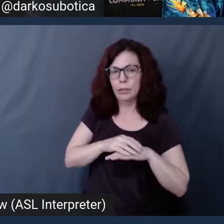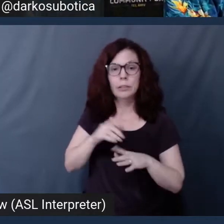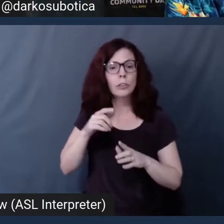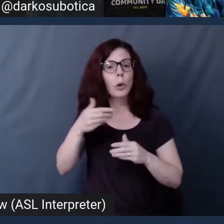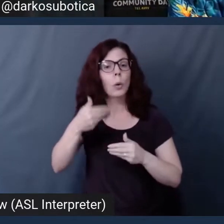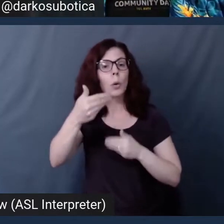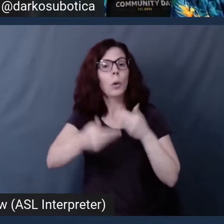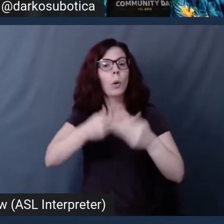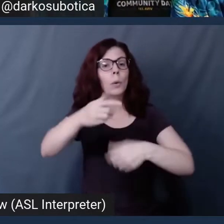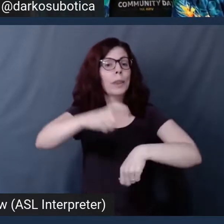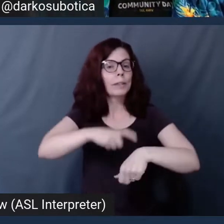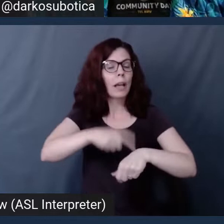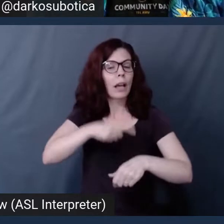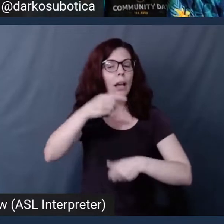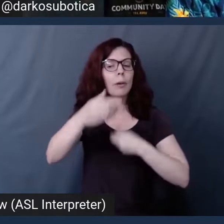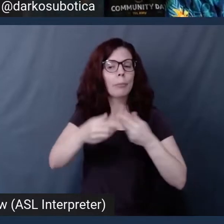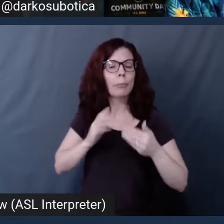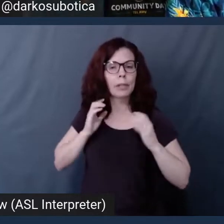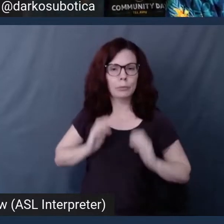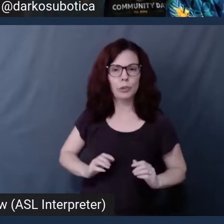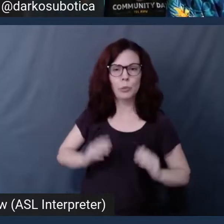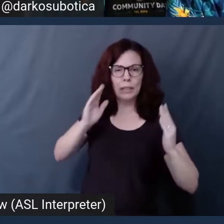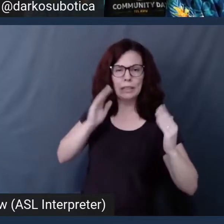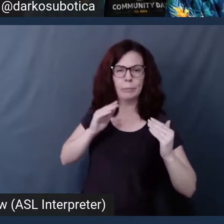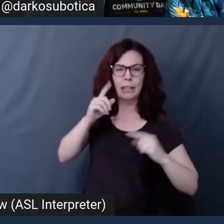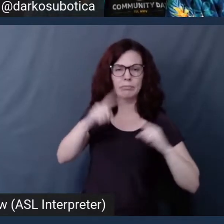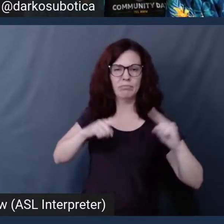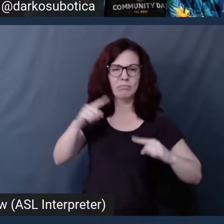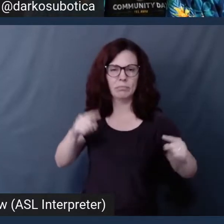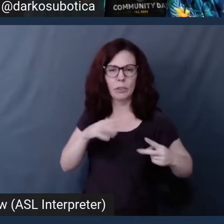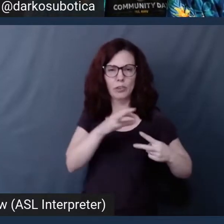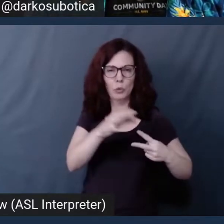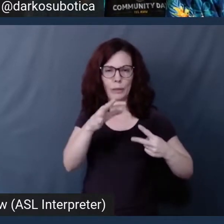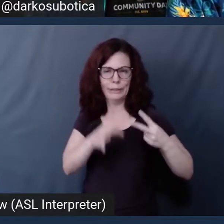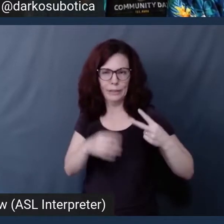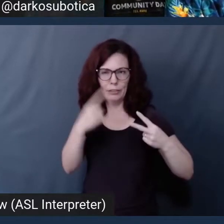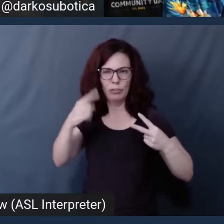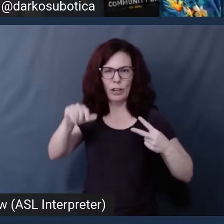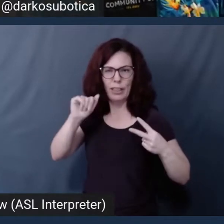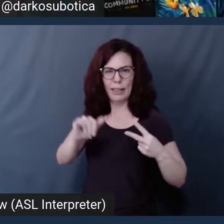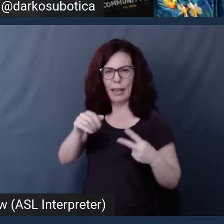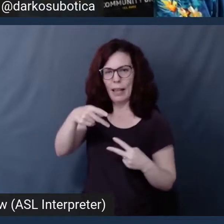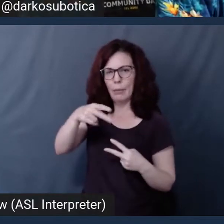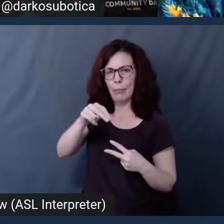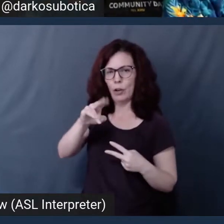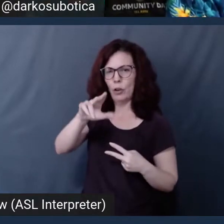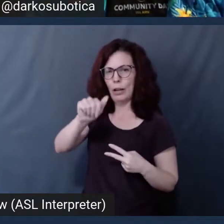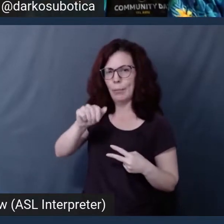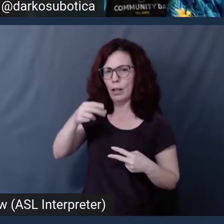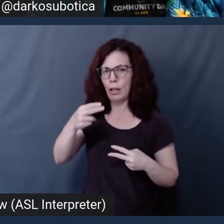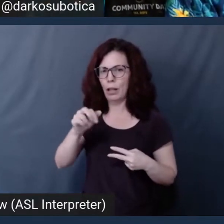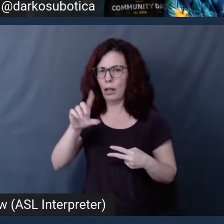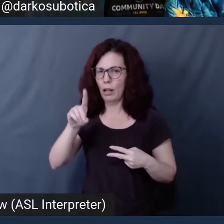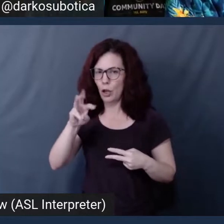a few different choices when it comes to Panorama hardware. Imran, so if I understand this correctly,